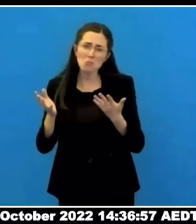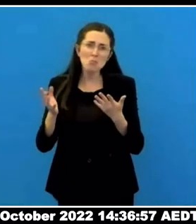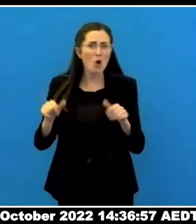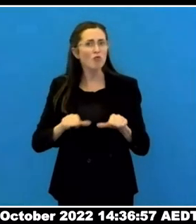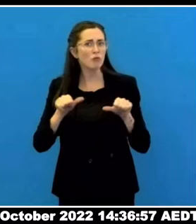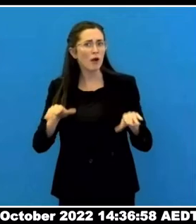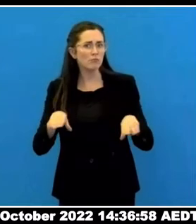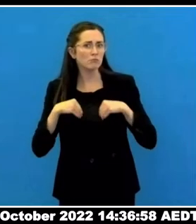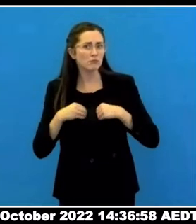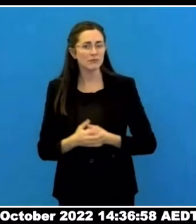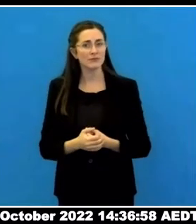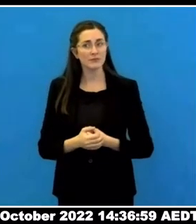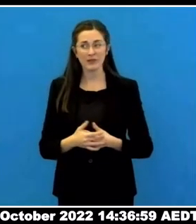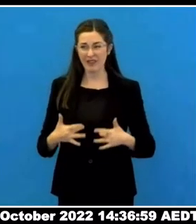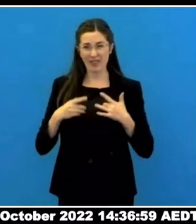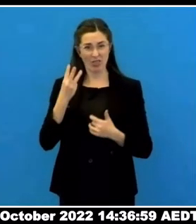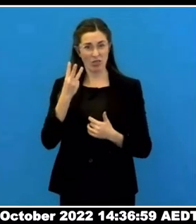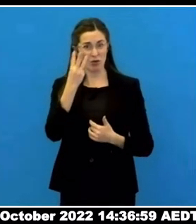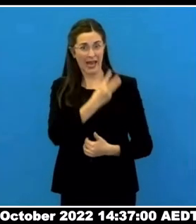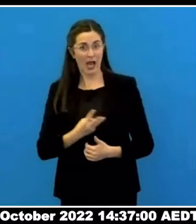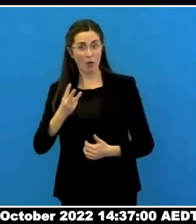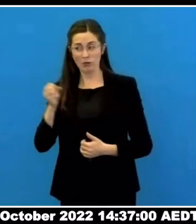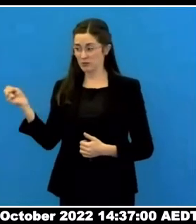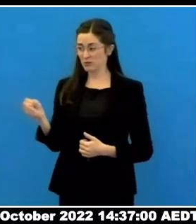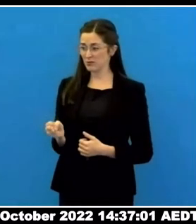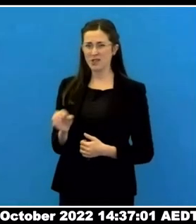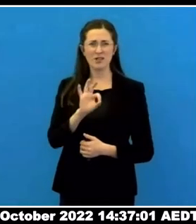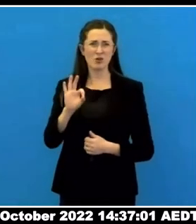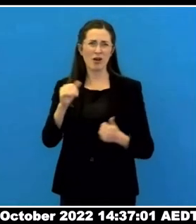In my view, three hours per day is not enough, because my daughter